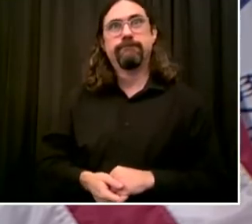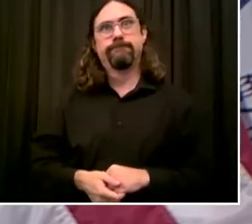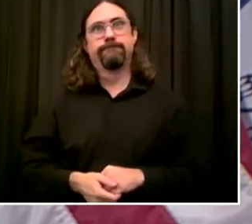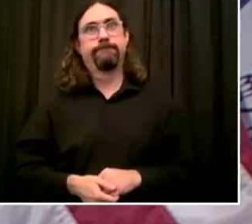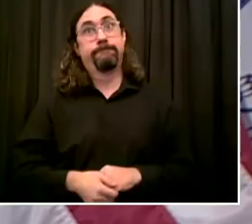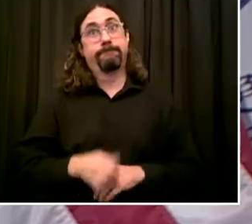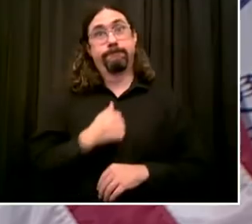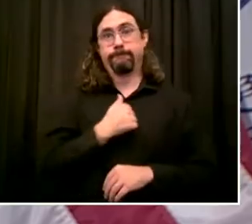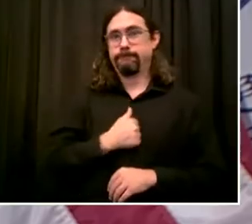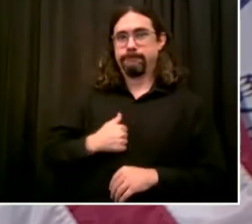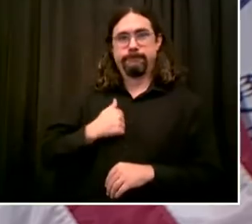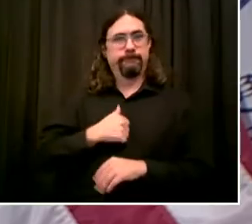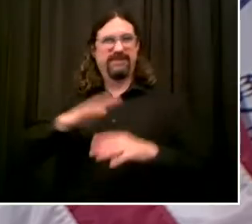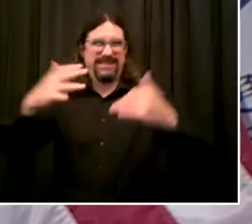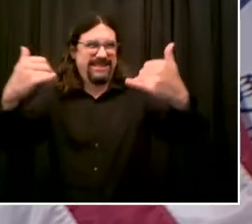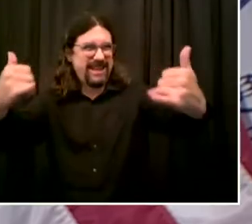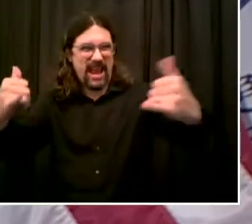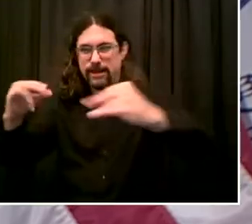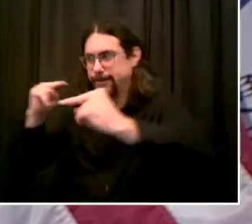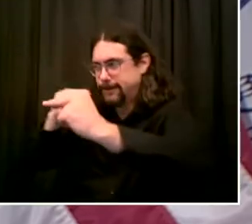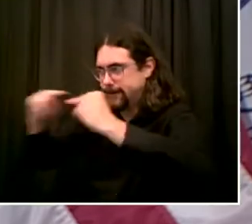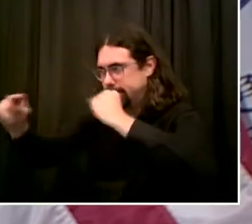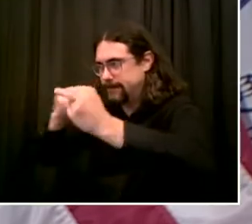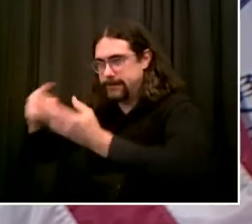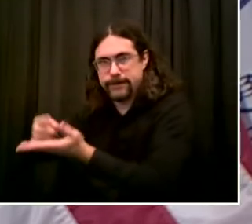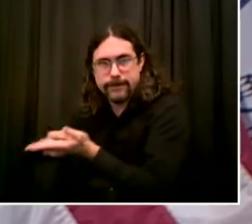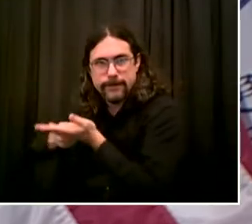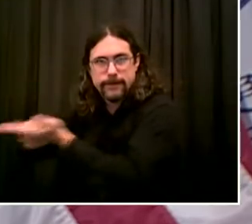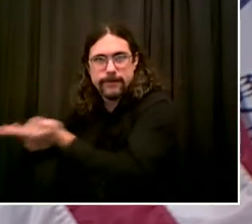NO ONE AGAIN, IN THE MIDDLE OFNOEGTTIAIOSN, I AM NOT GOING